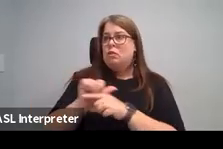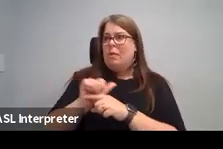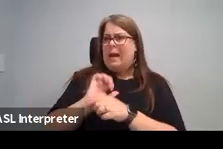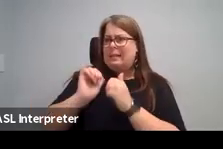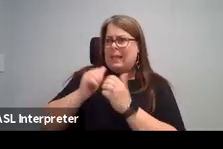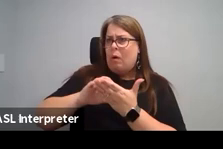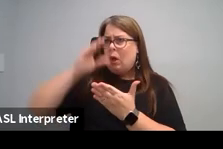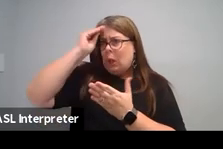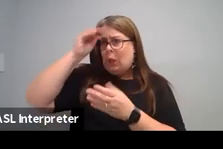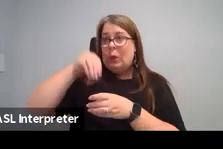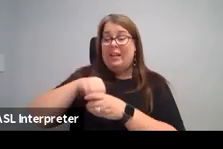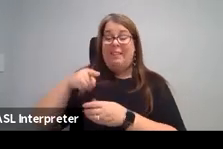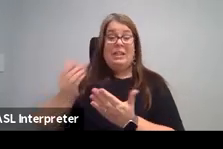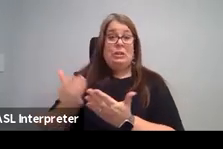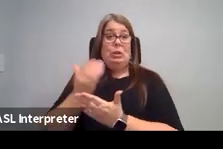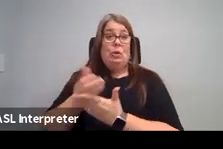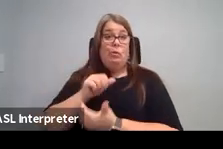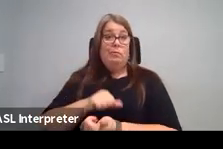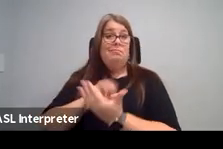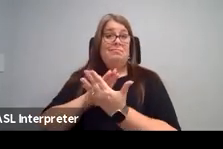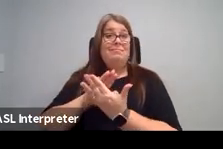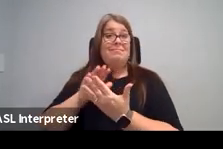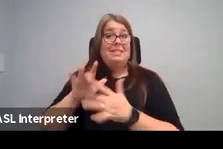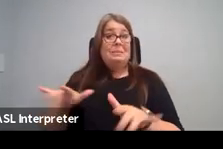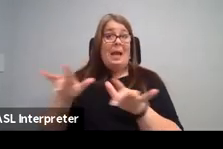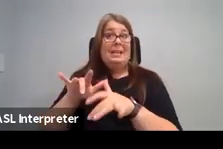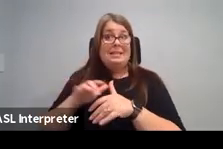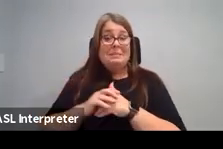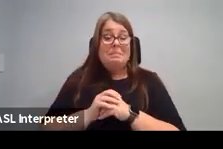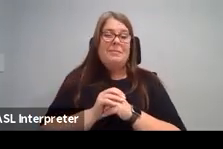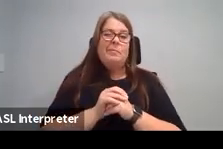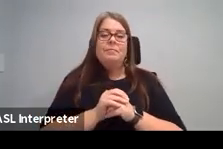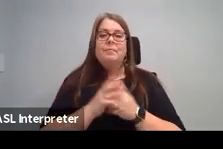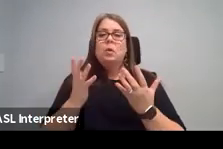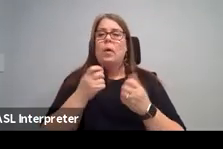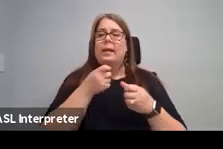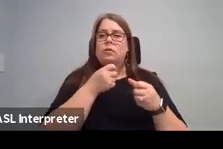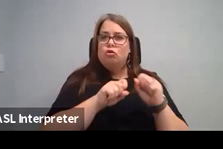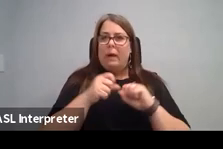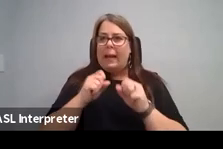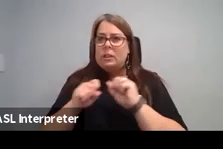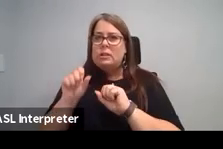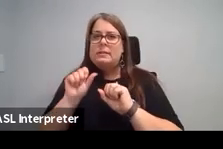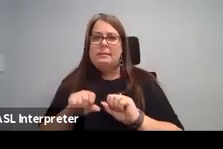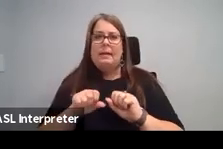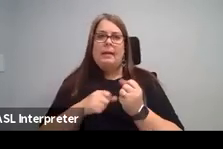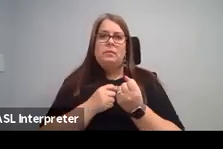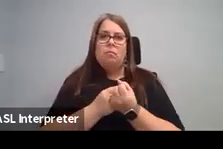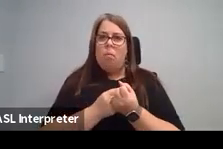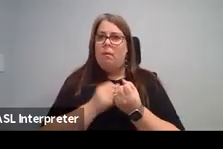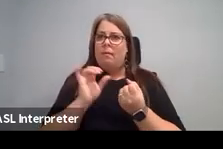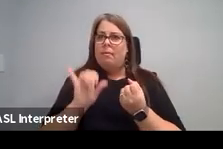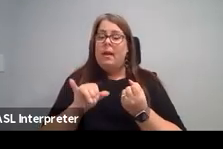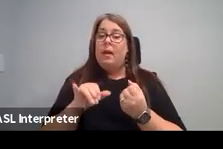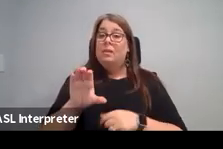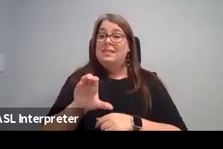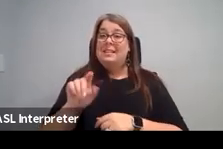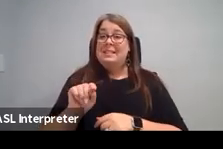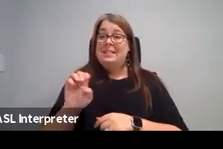Allison Frenzel : So thinking about what strategies can support community building, and how you know CTE is a community and our students are used to being in communities.